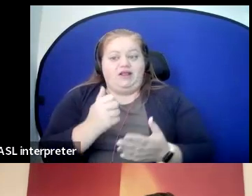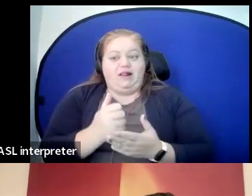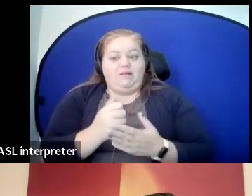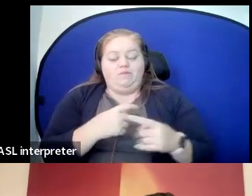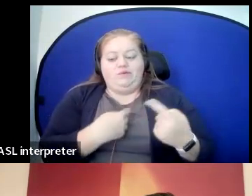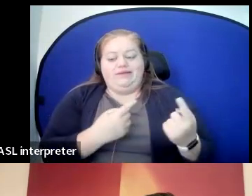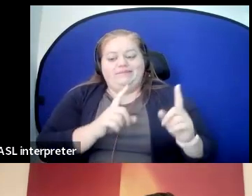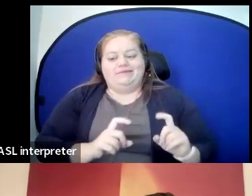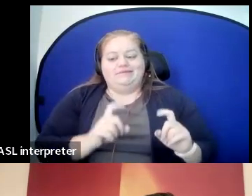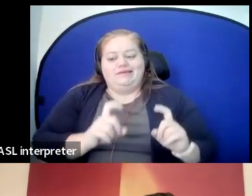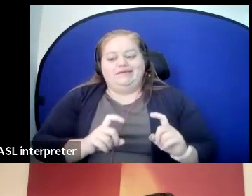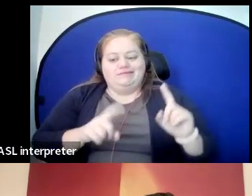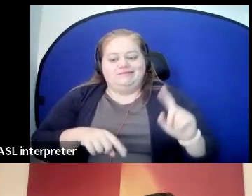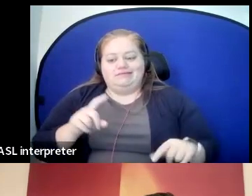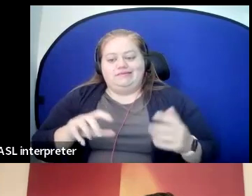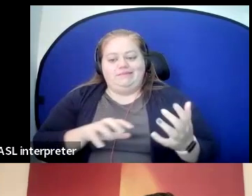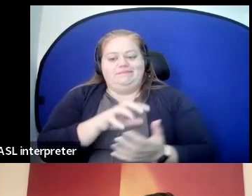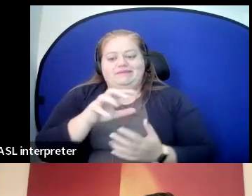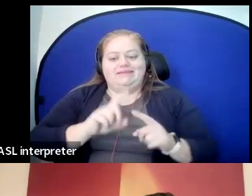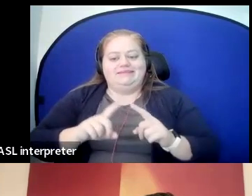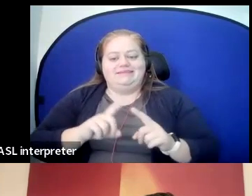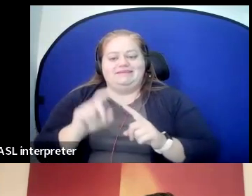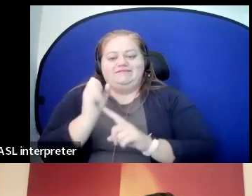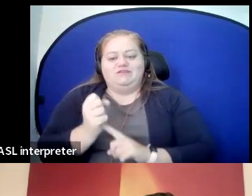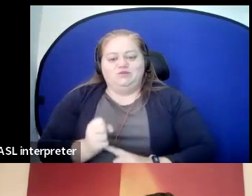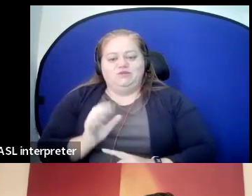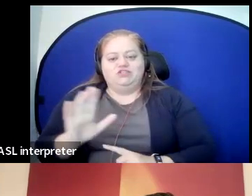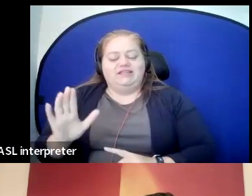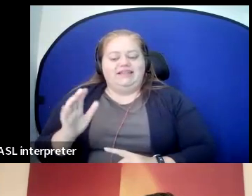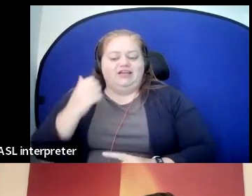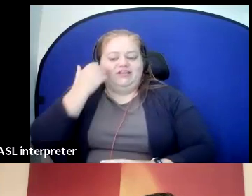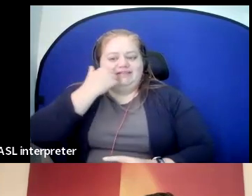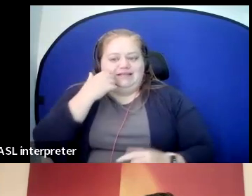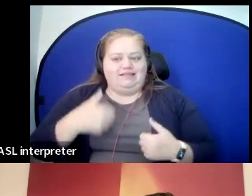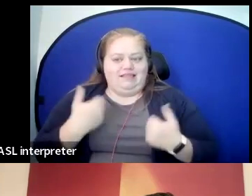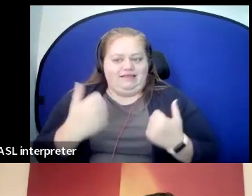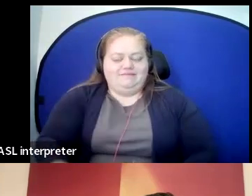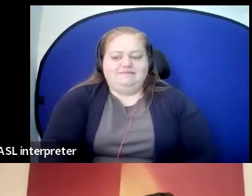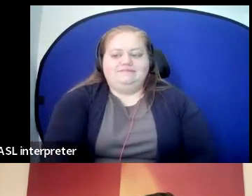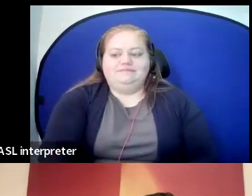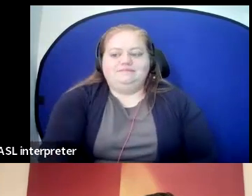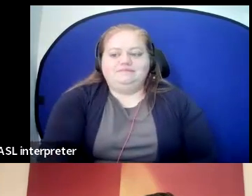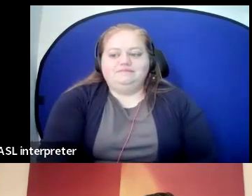in a variety of situations in their own daily lives. And it's just trial and error.